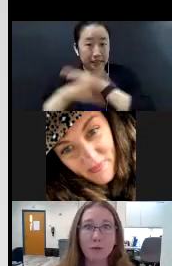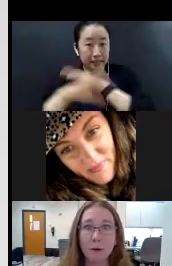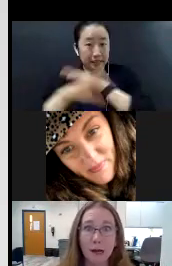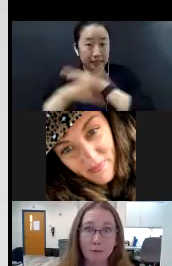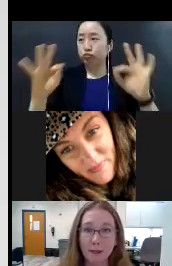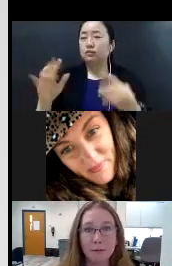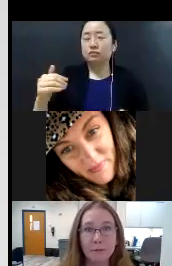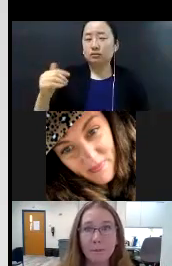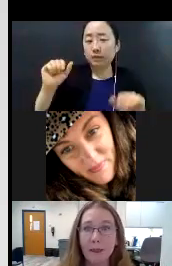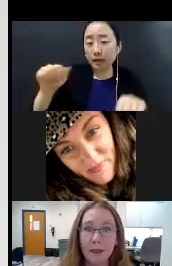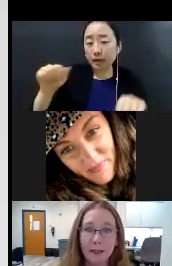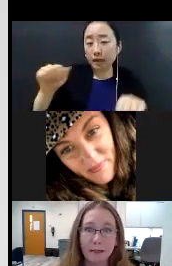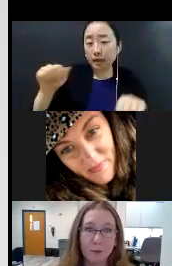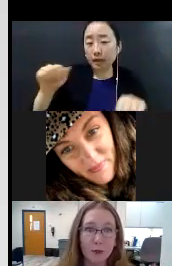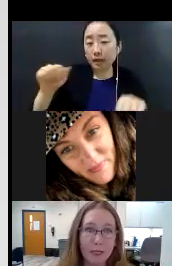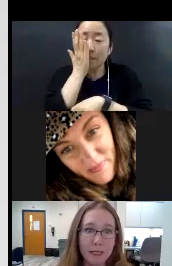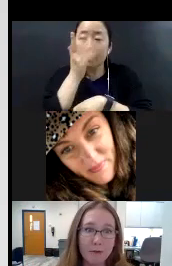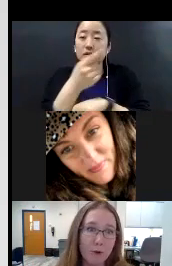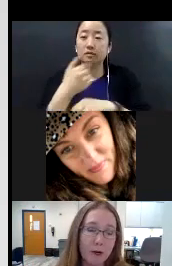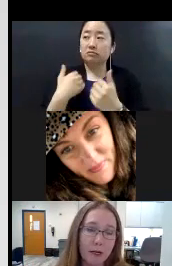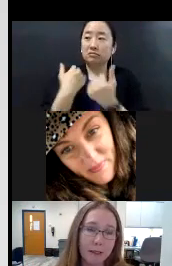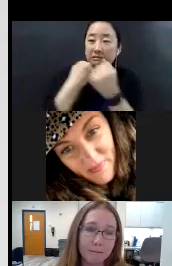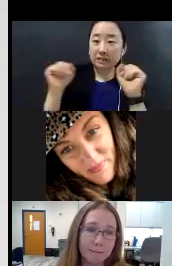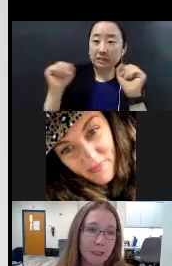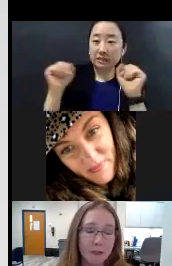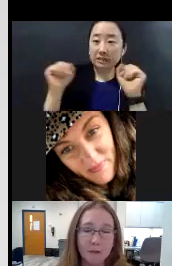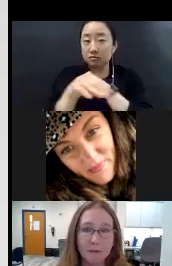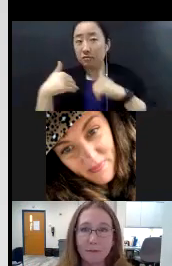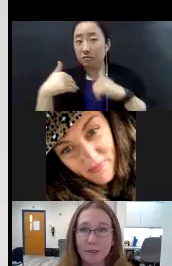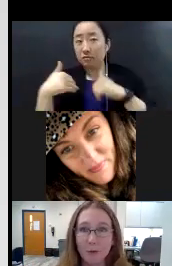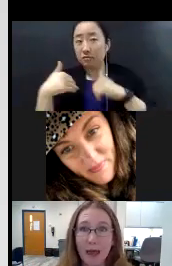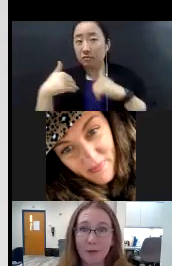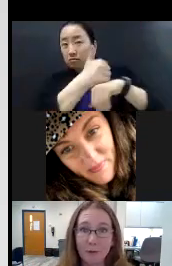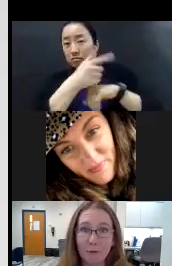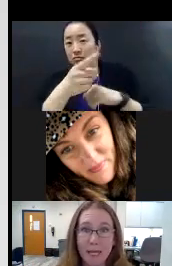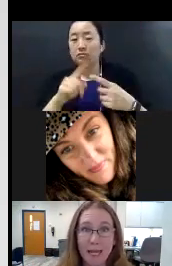MOVE AROUND SOME? WHAT DO WE NEED FOR A BATHROOM IF WE CAN'T GET